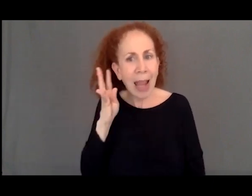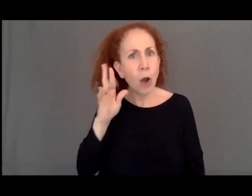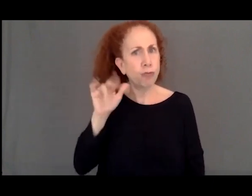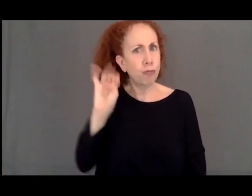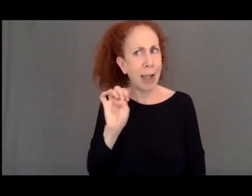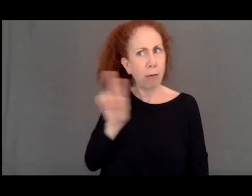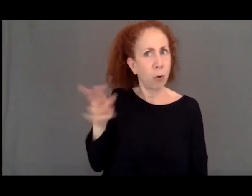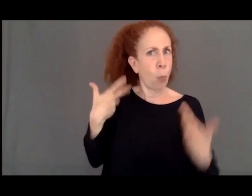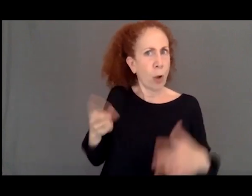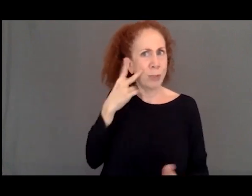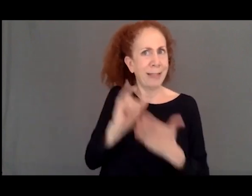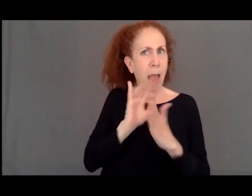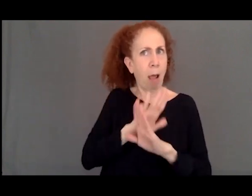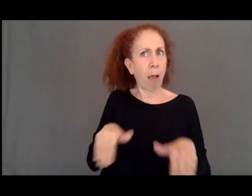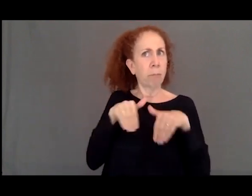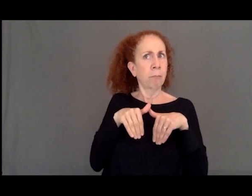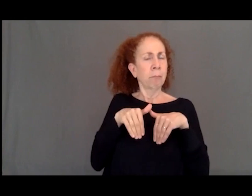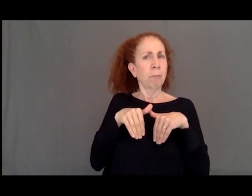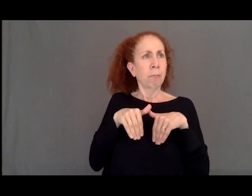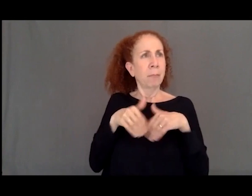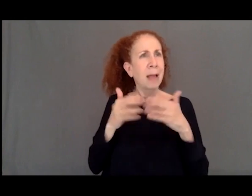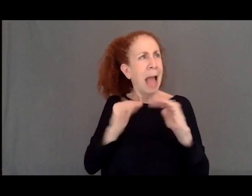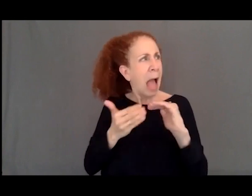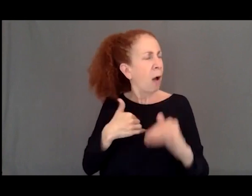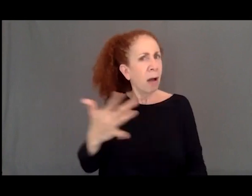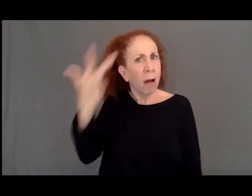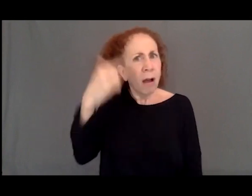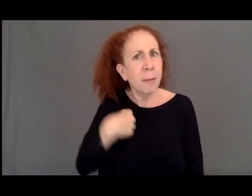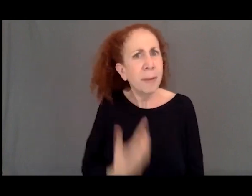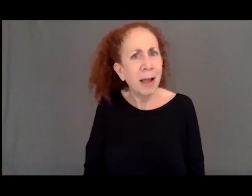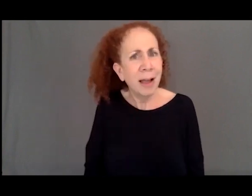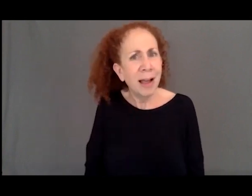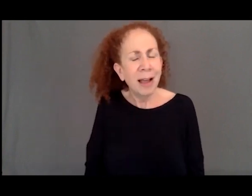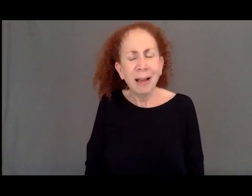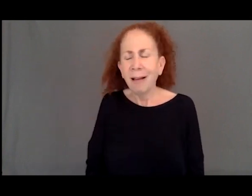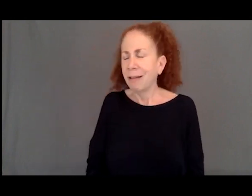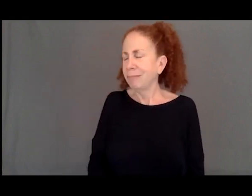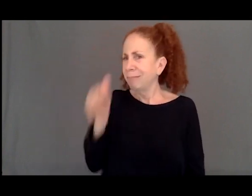necessarily desirable occasion. How could I be so dense? How could I be so deluded?